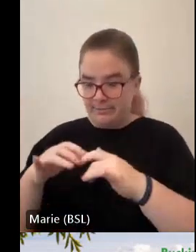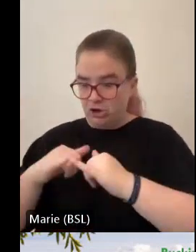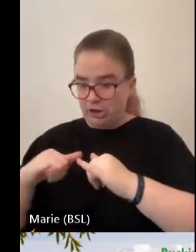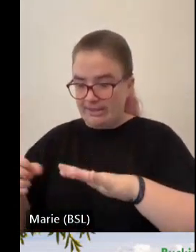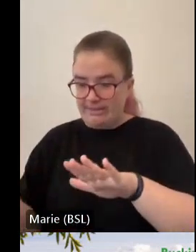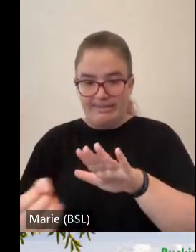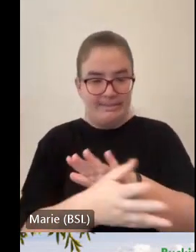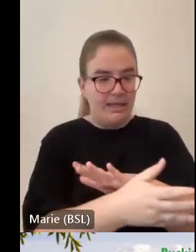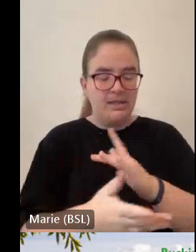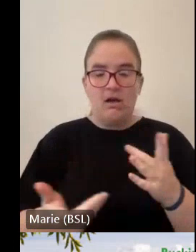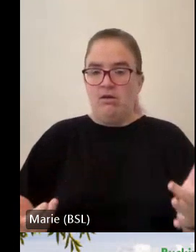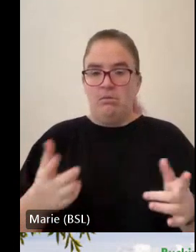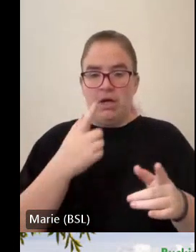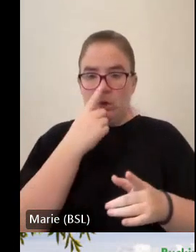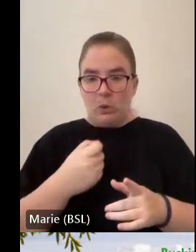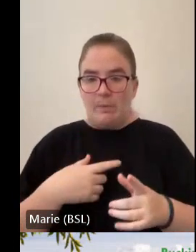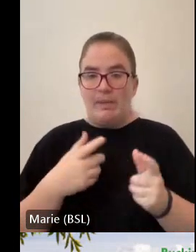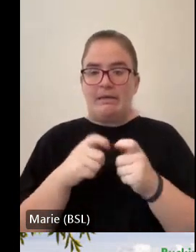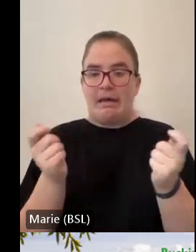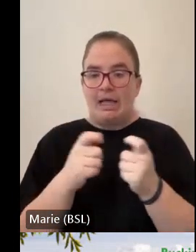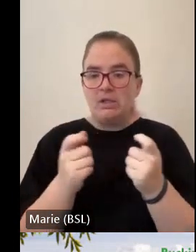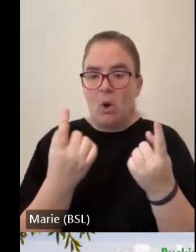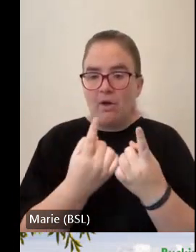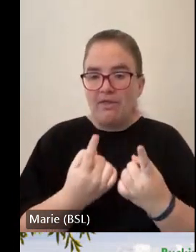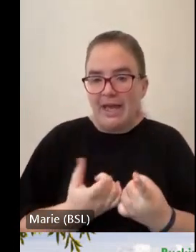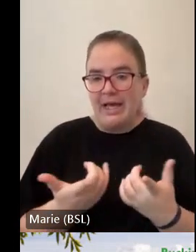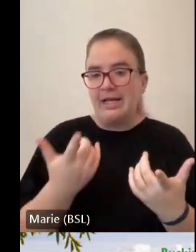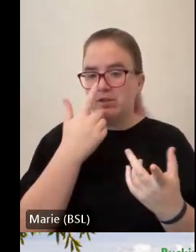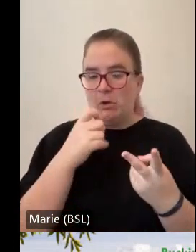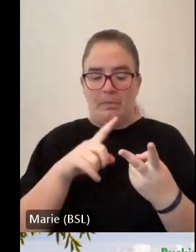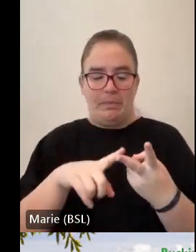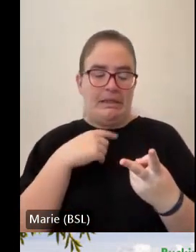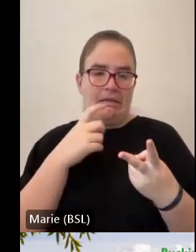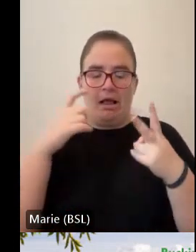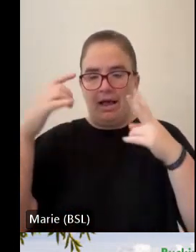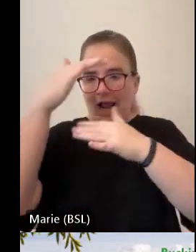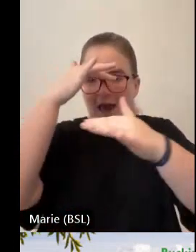And it might have been in respect of catalogue goods or a clairvoyance scam.